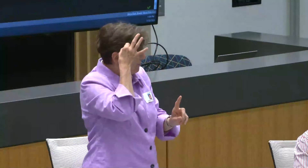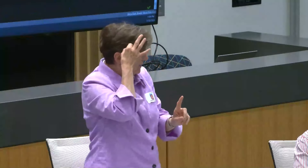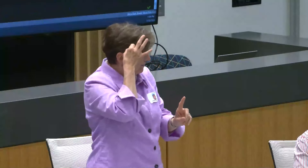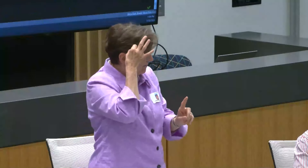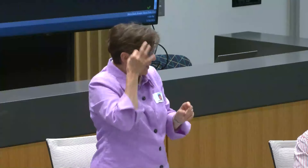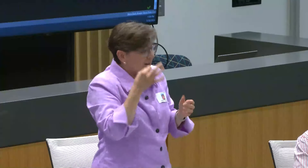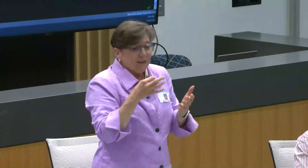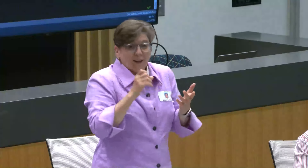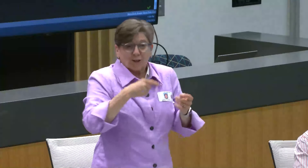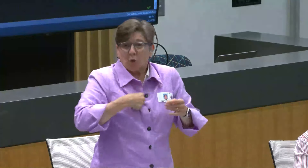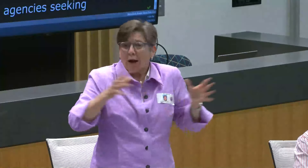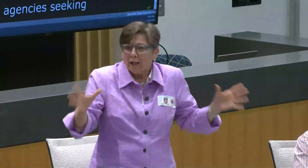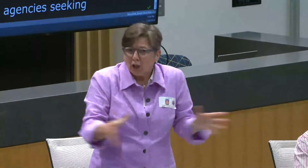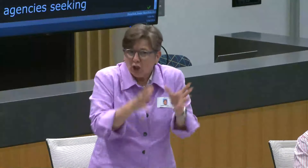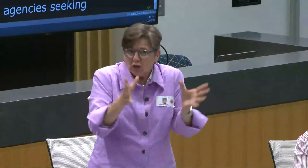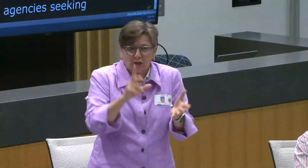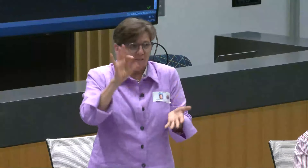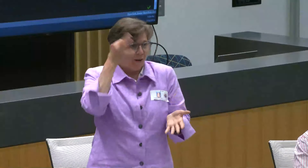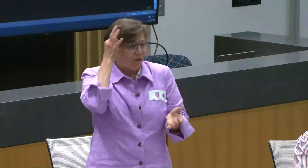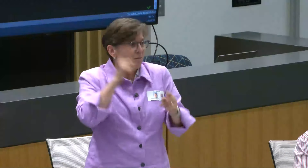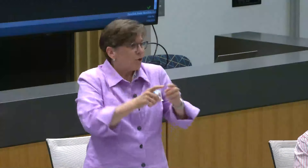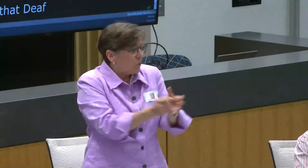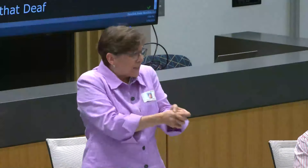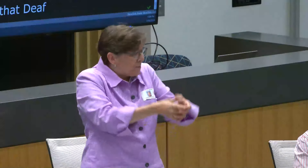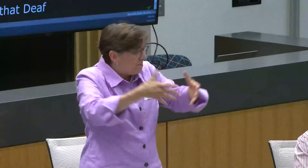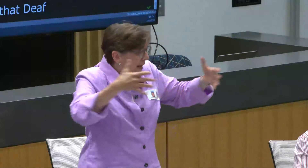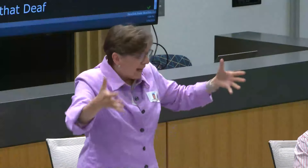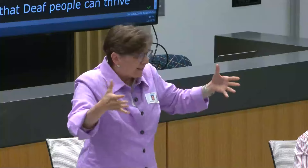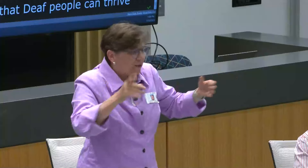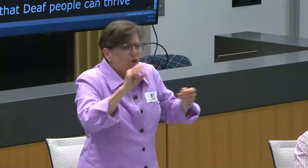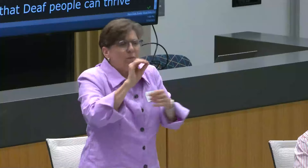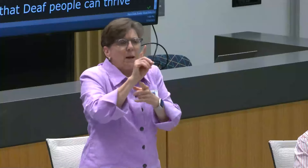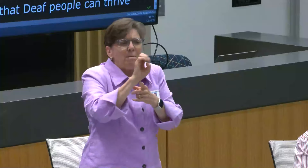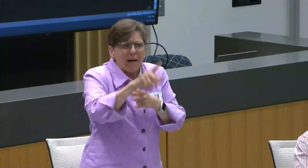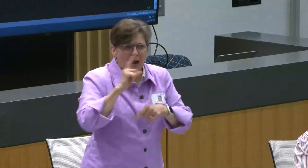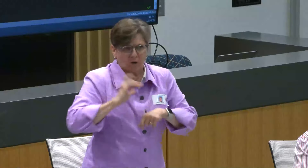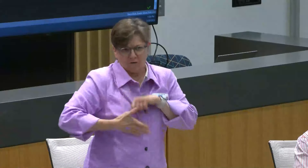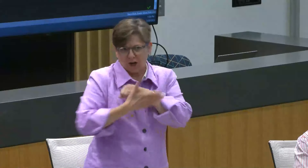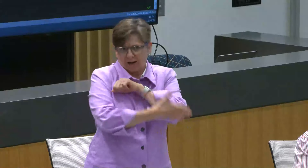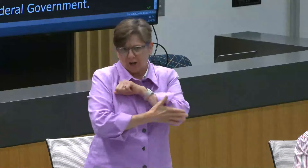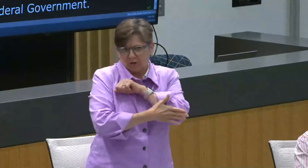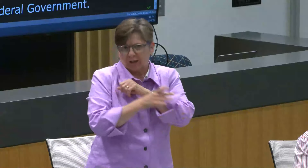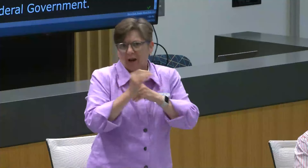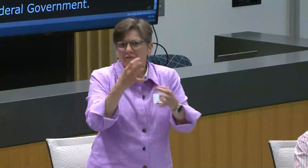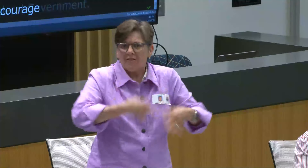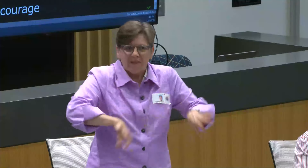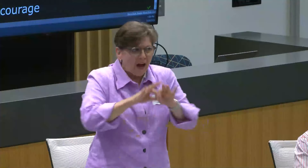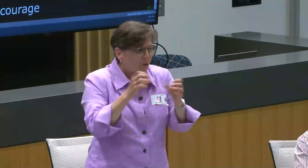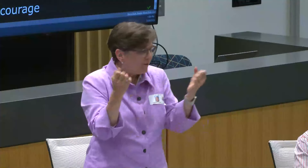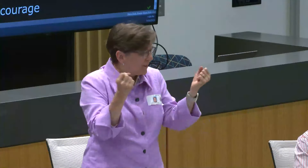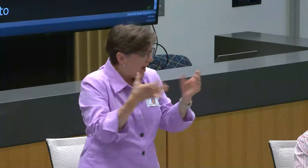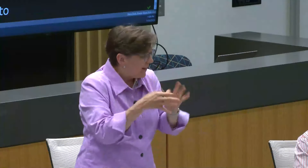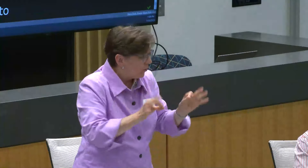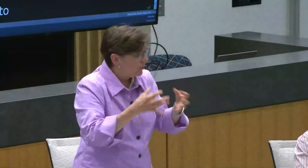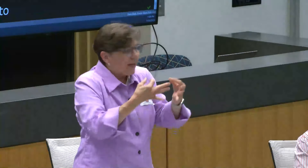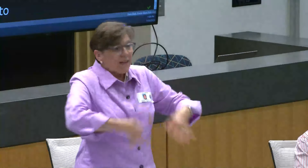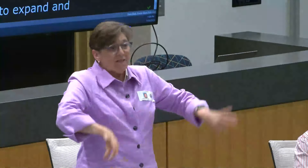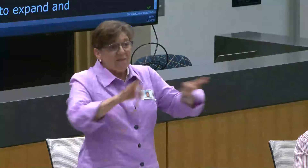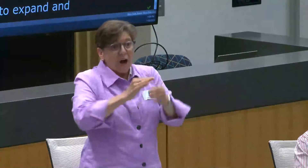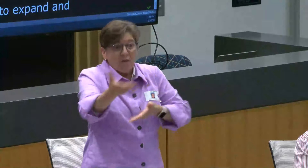BE DVC POSITIONS. BUT AN OPPORTUNITY FOR PEOPLE TO HAVE THE DOOR OPENED AND THEN FROM THERE GO ON TO OTHER FEDERAL AGENCIES SEEKING EMPLOYMENT